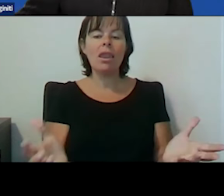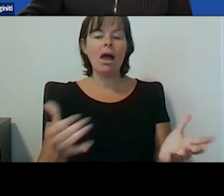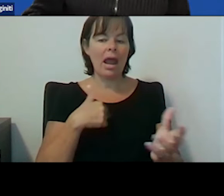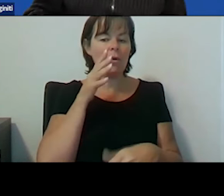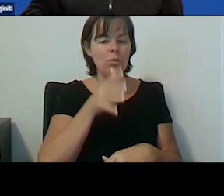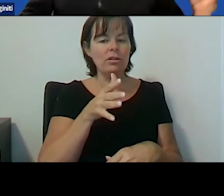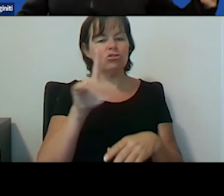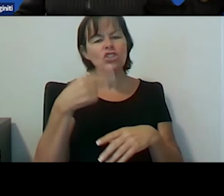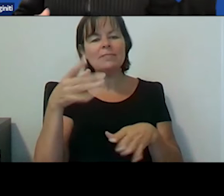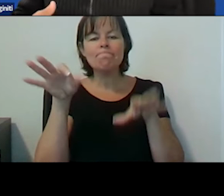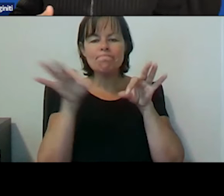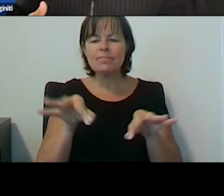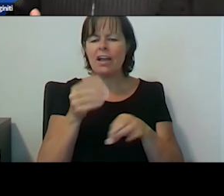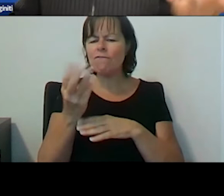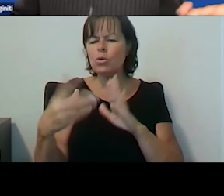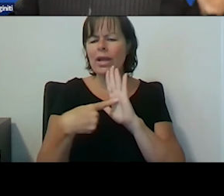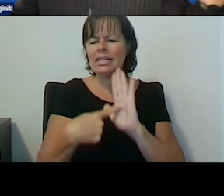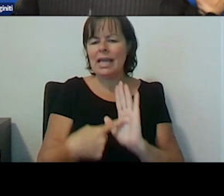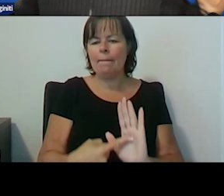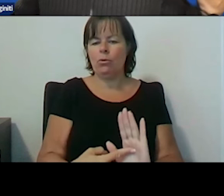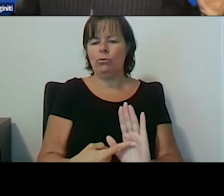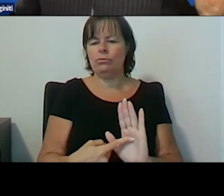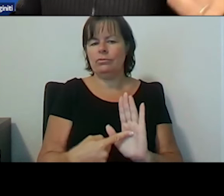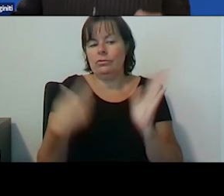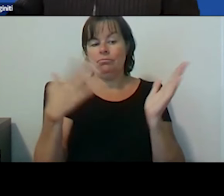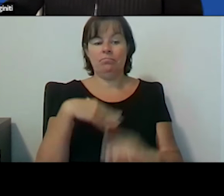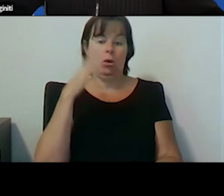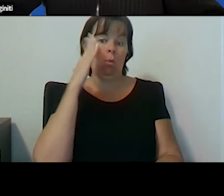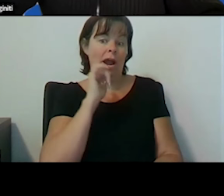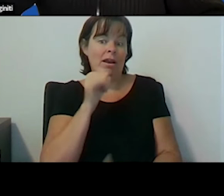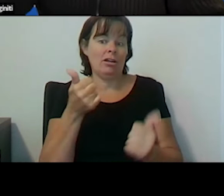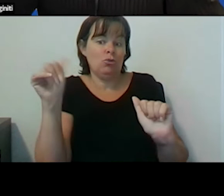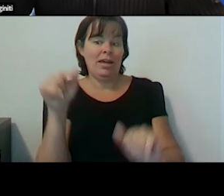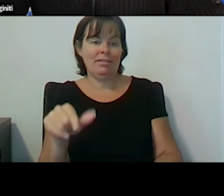not a lot but I'm just going to show you like why not just try this right creating personas for